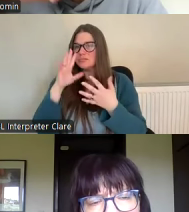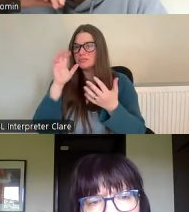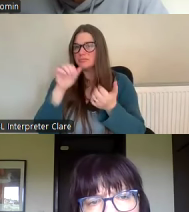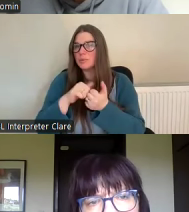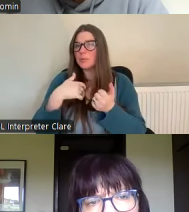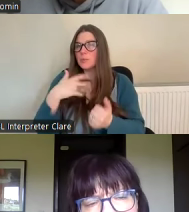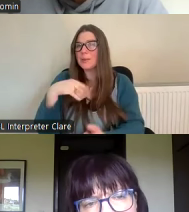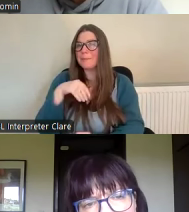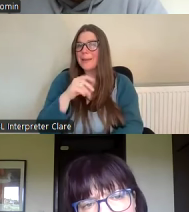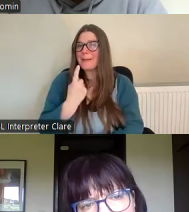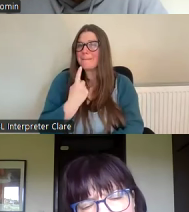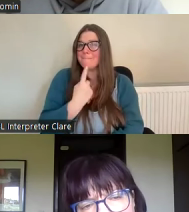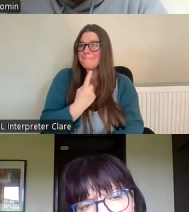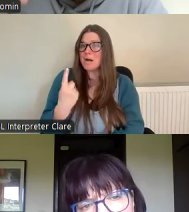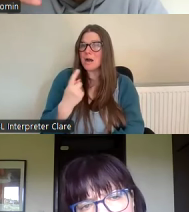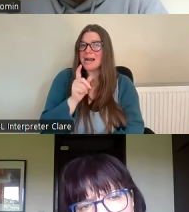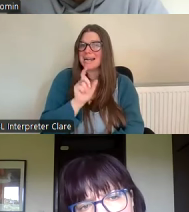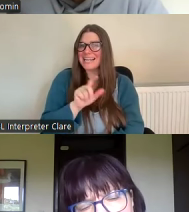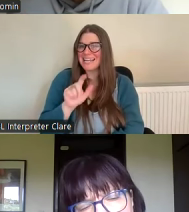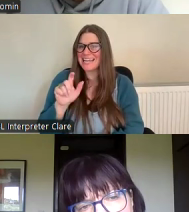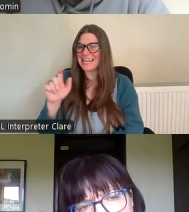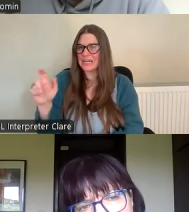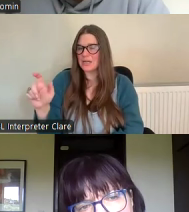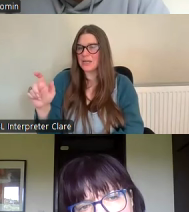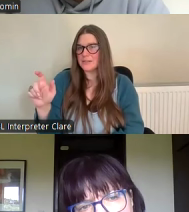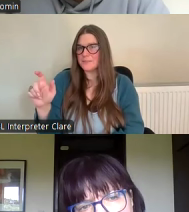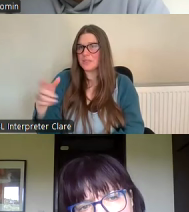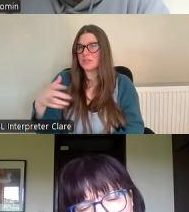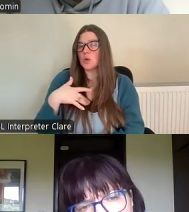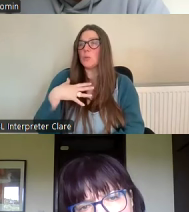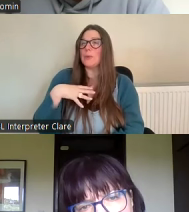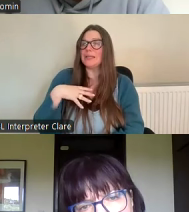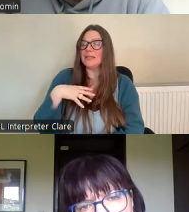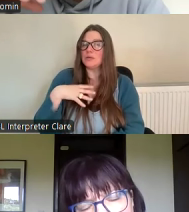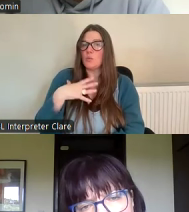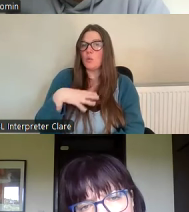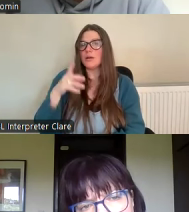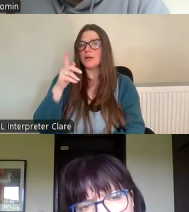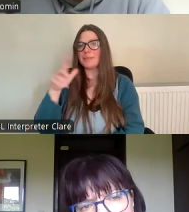We're still paying for someone clicking on our actual ad or searching